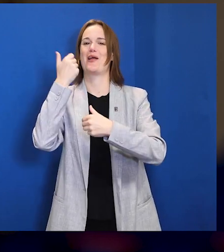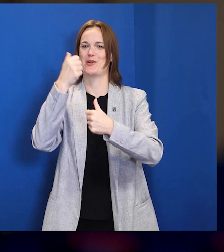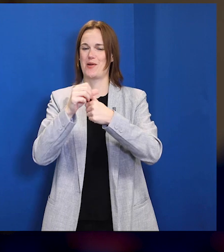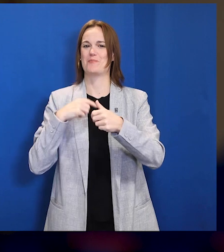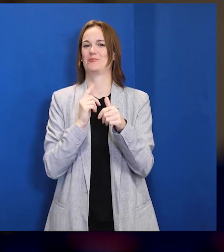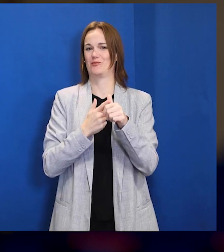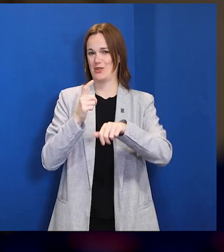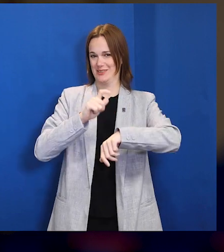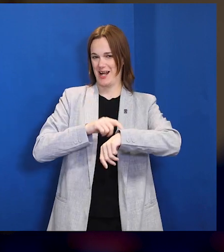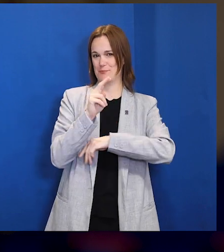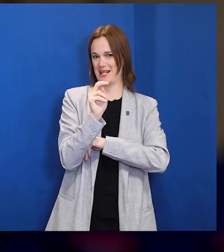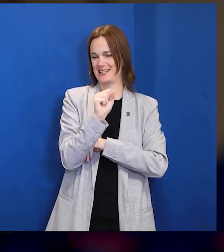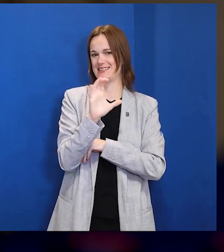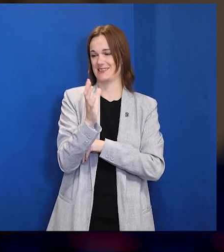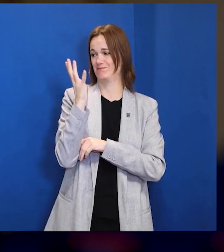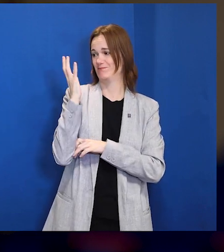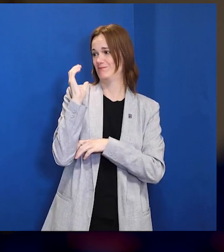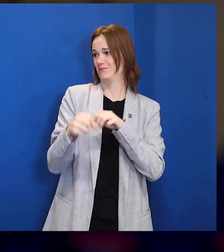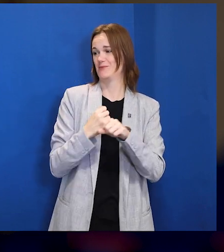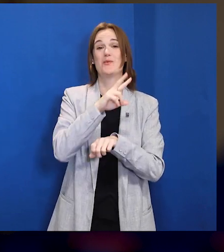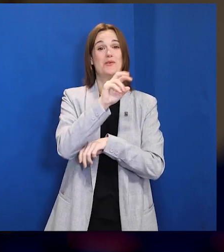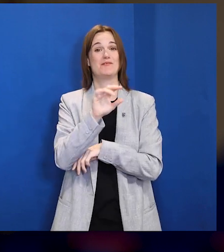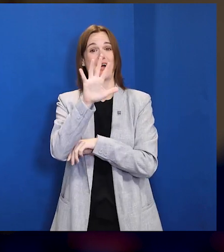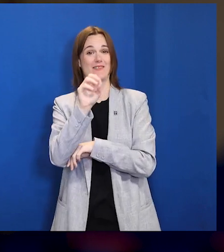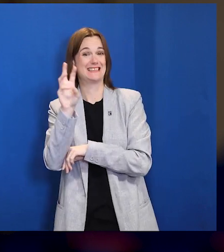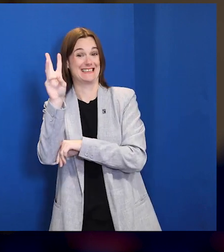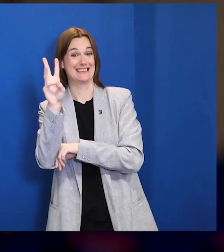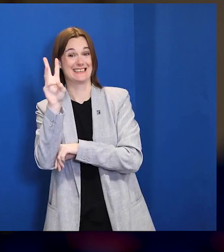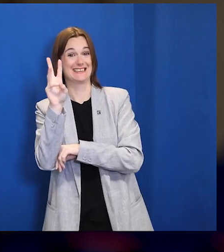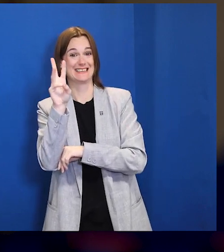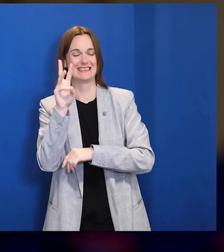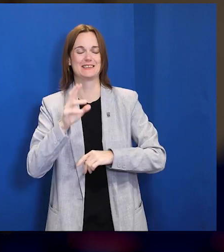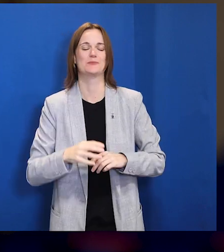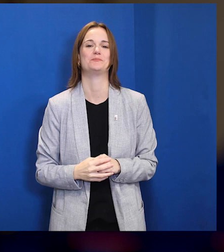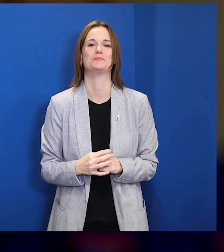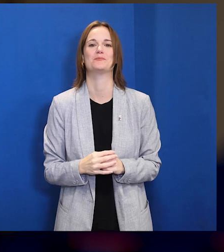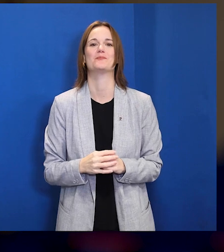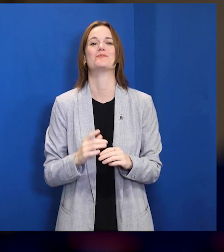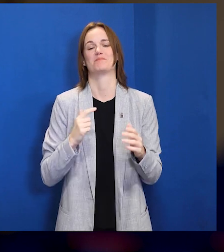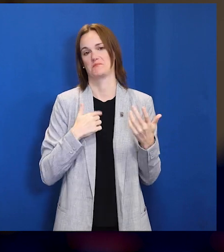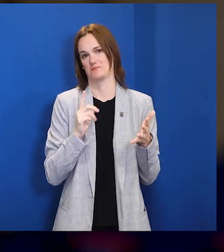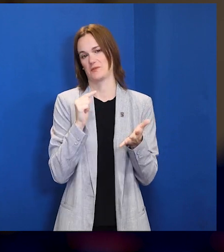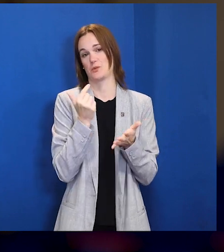brought back memories of when I attended NSCC, 2005 to 2006.